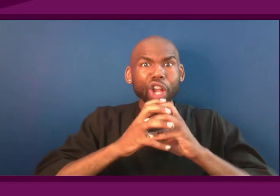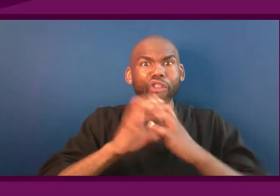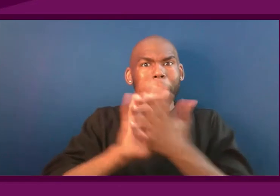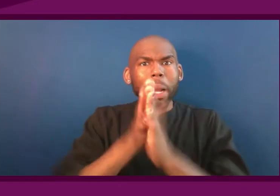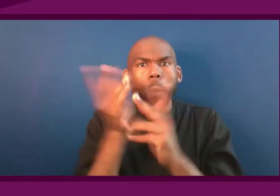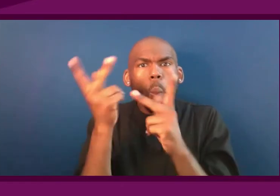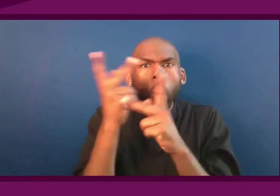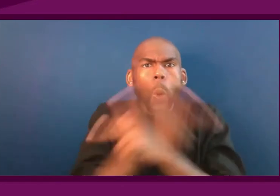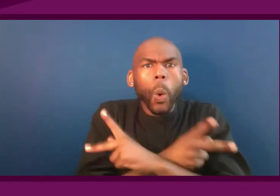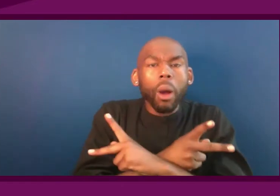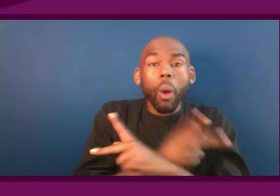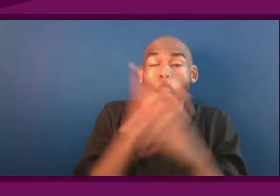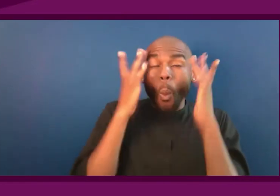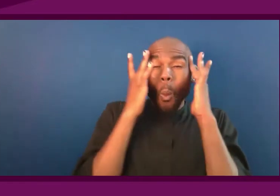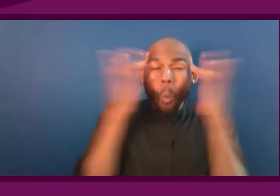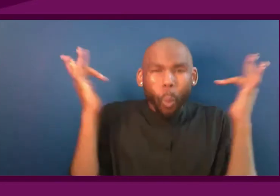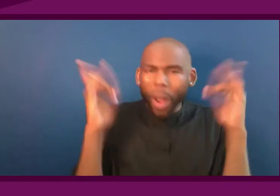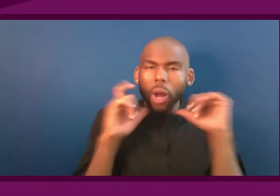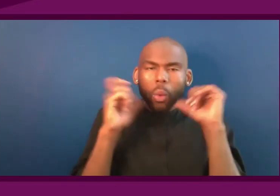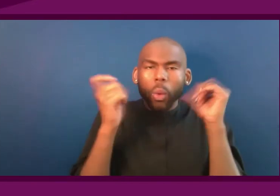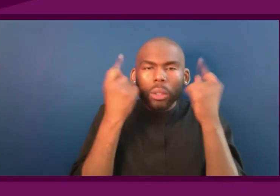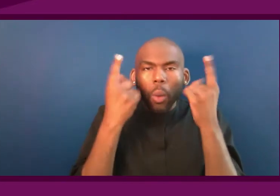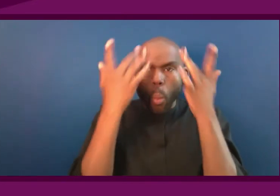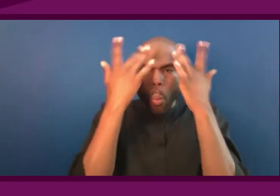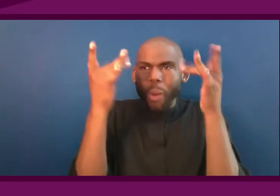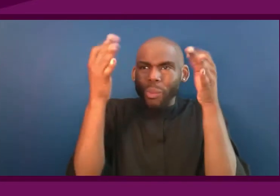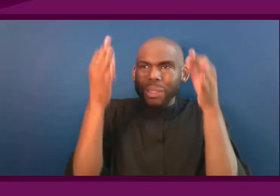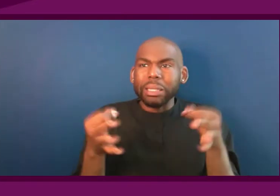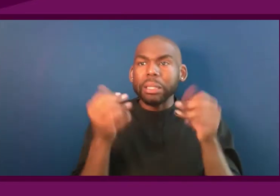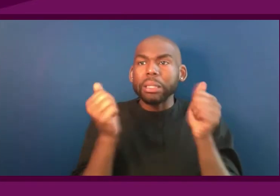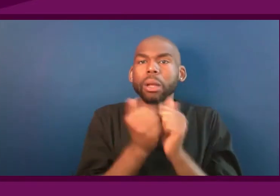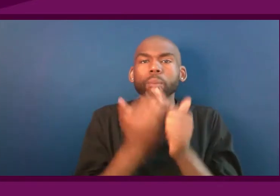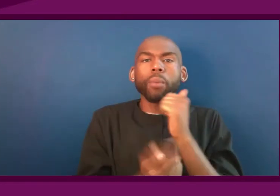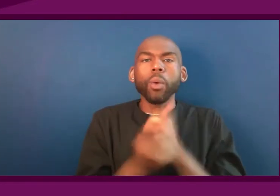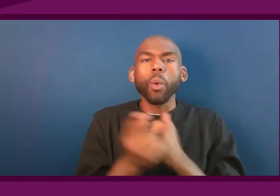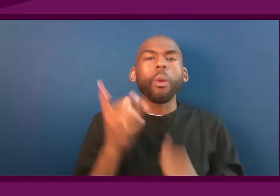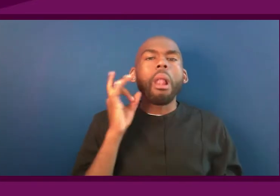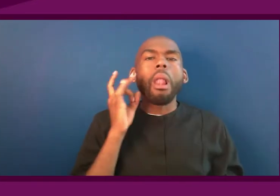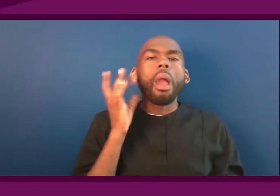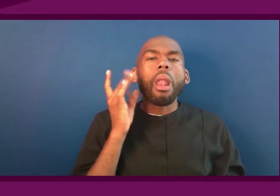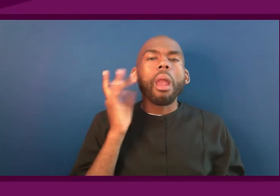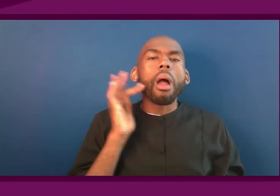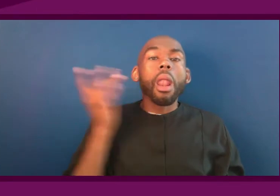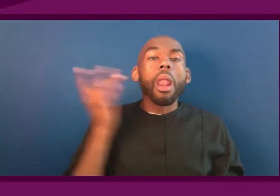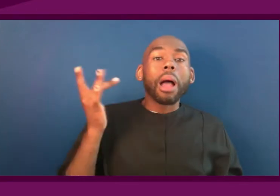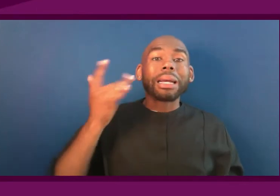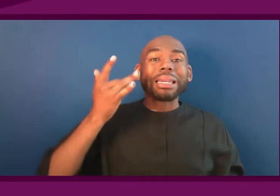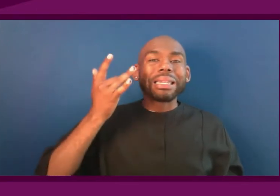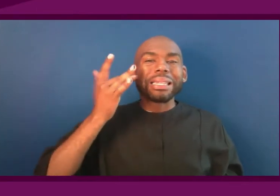few, but if it's looking at it from that gender, you can see the disparities get worse and worse